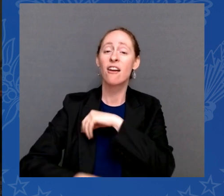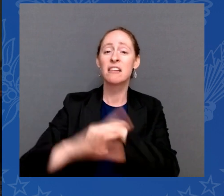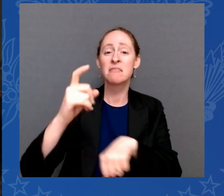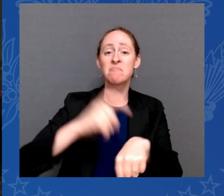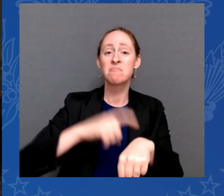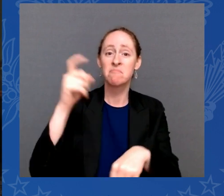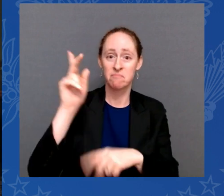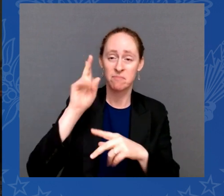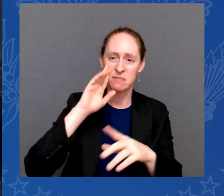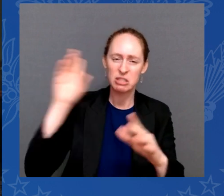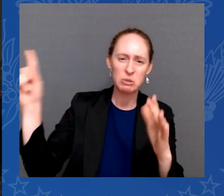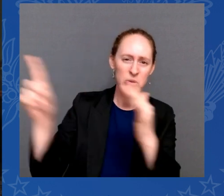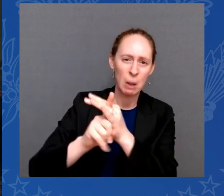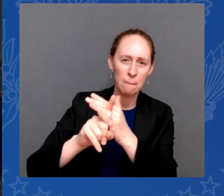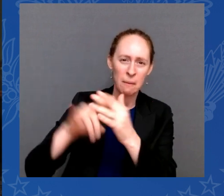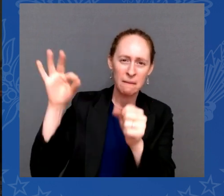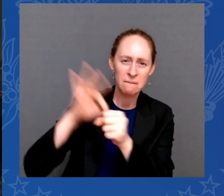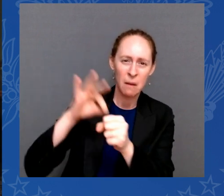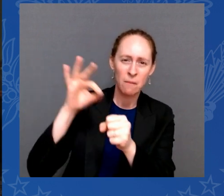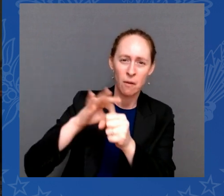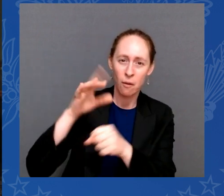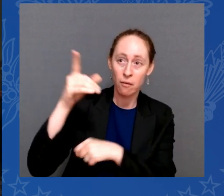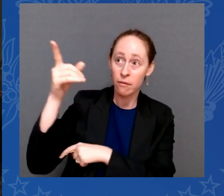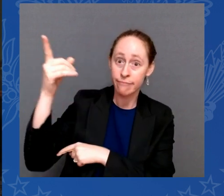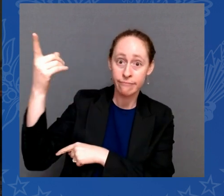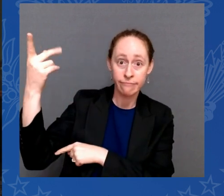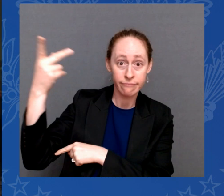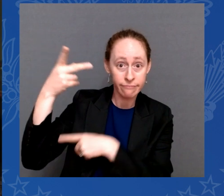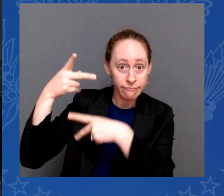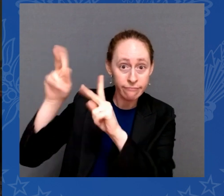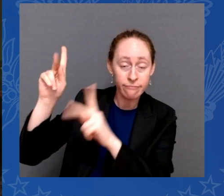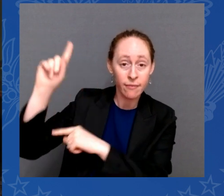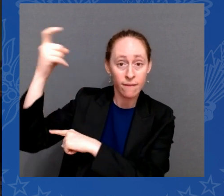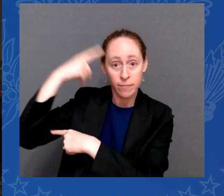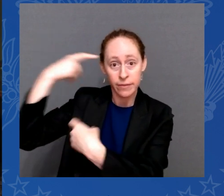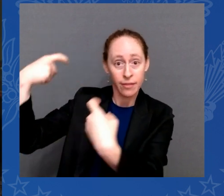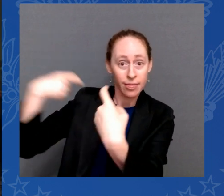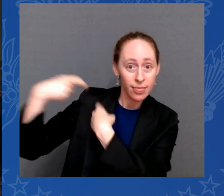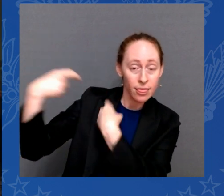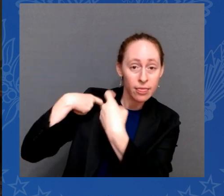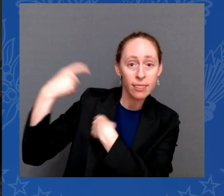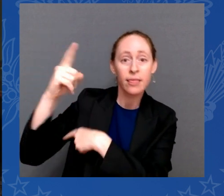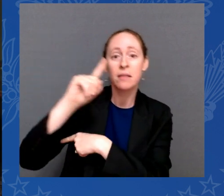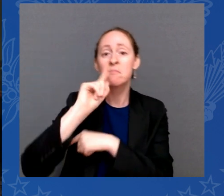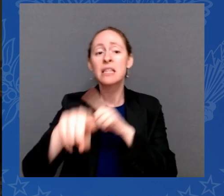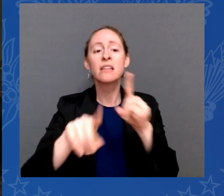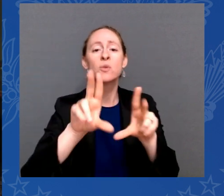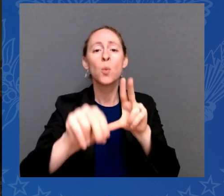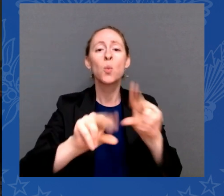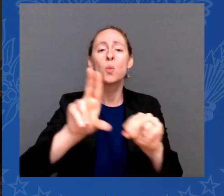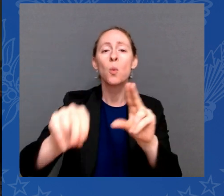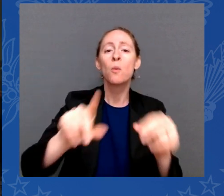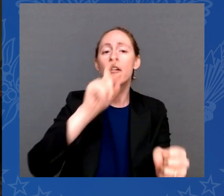And my administration has their back. You know, today, I'm signing a second executive order -- I'm about to sign --